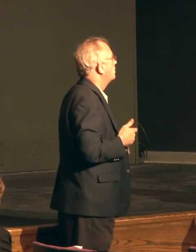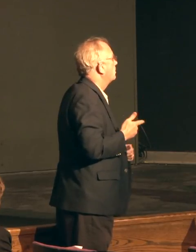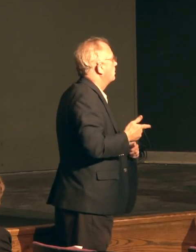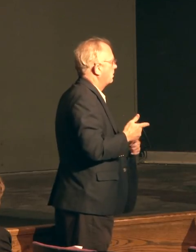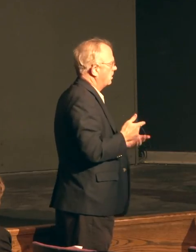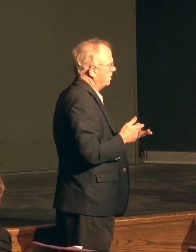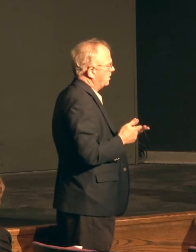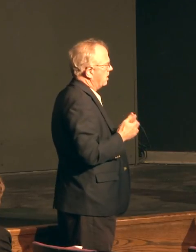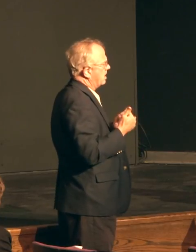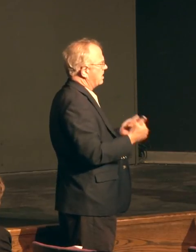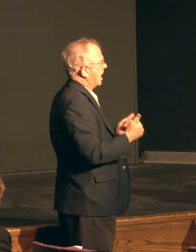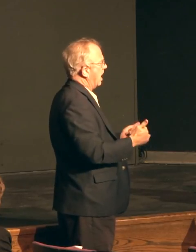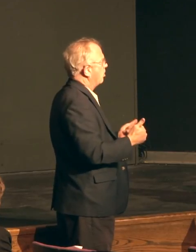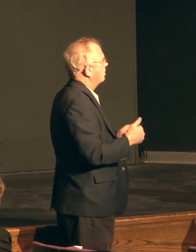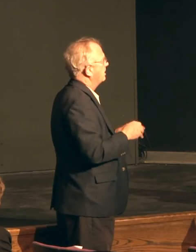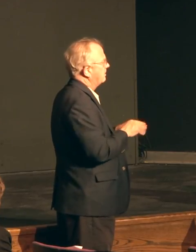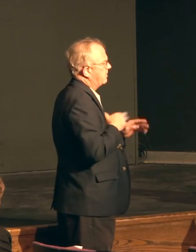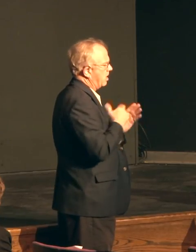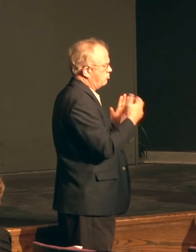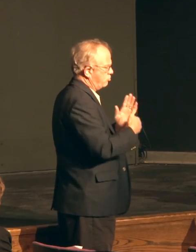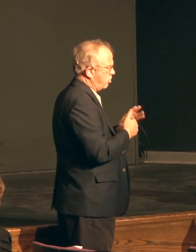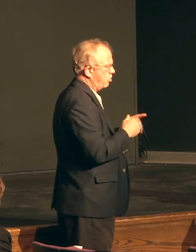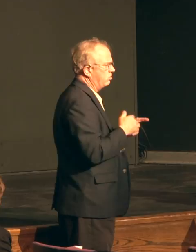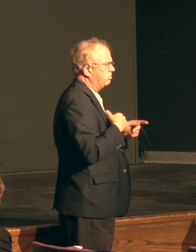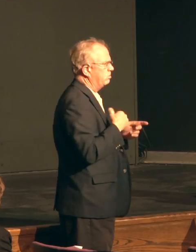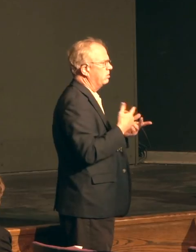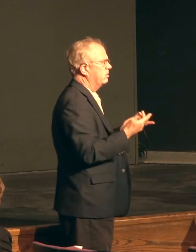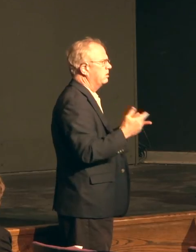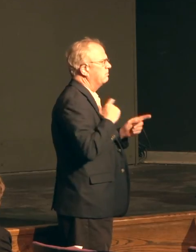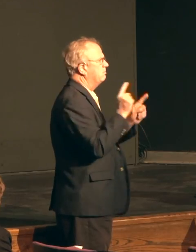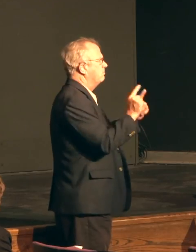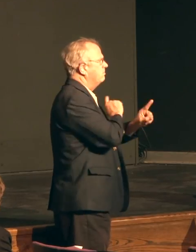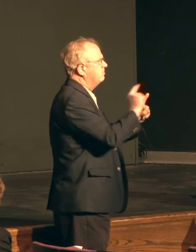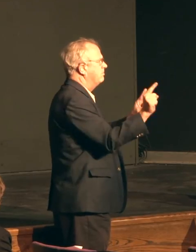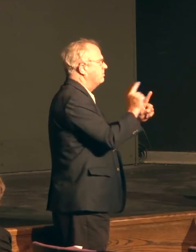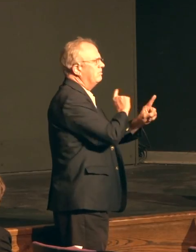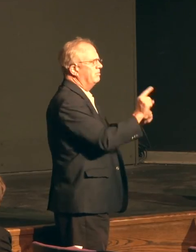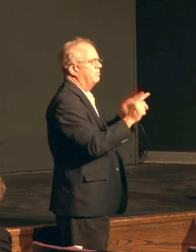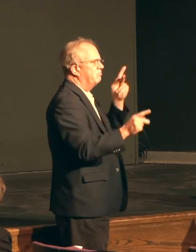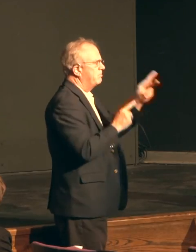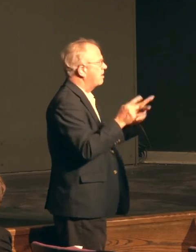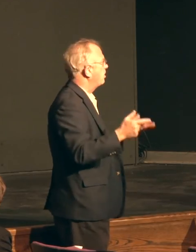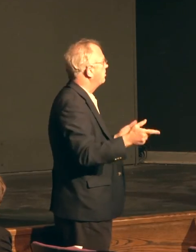those in those professional roles. So I have met